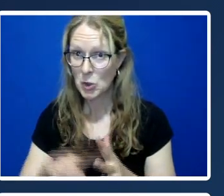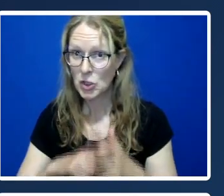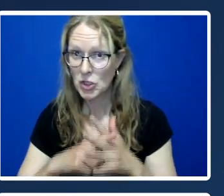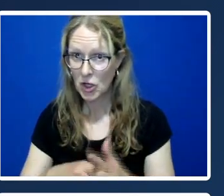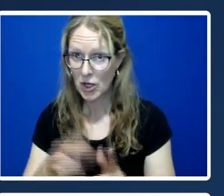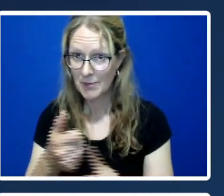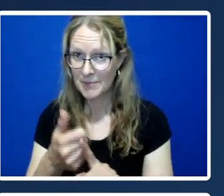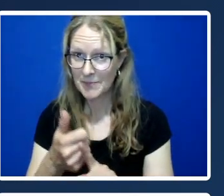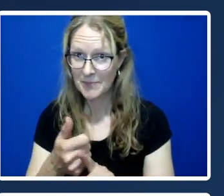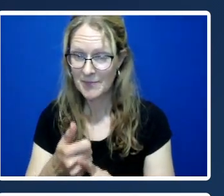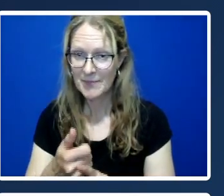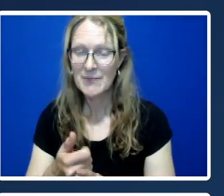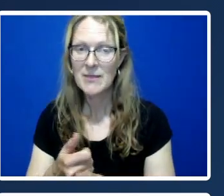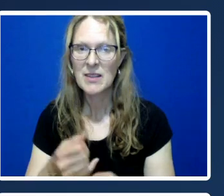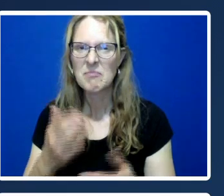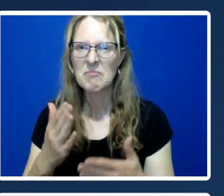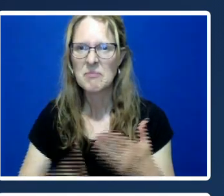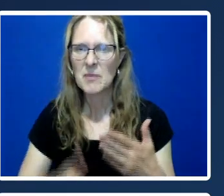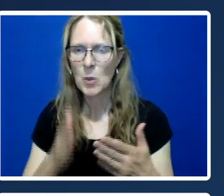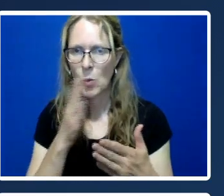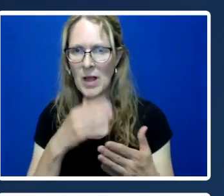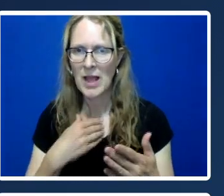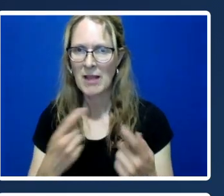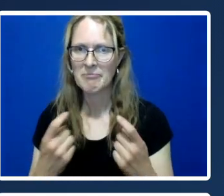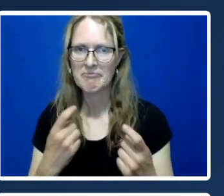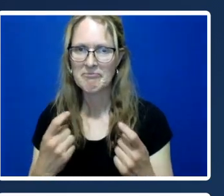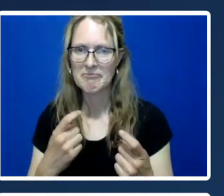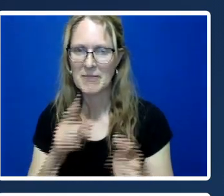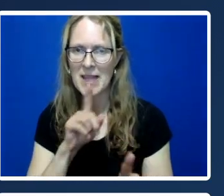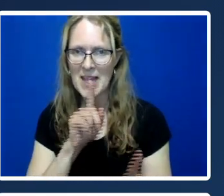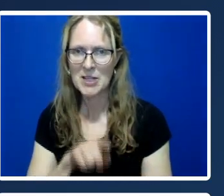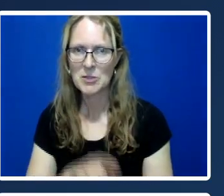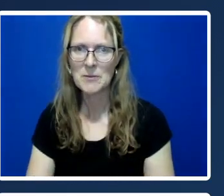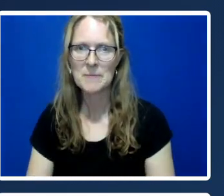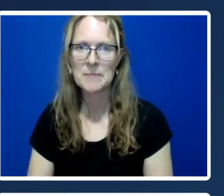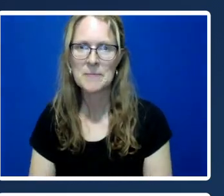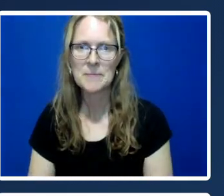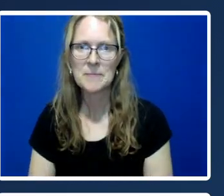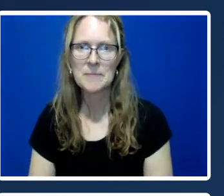a question-and-answer session. The tools you have available to you this afternoon